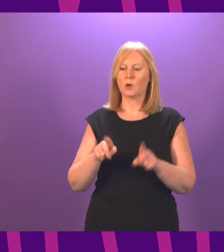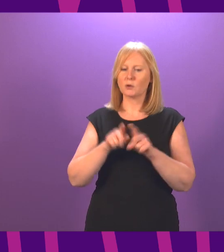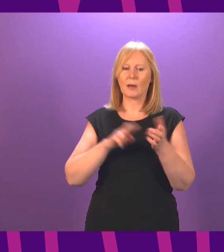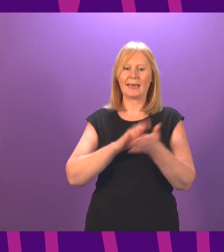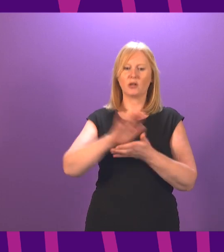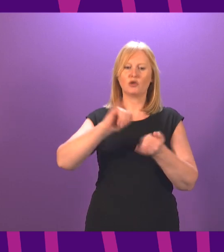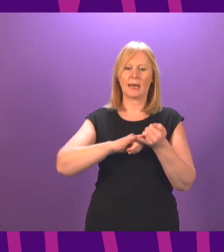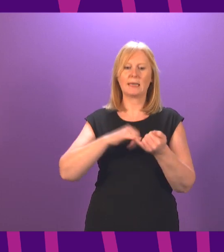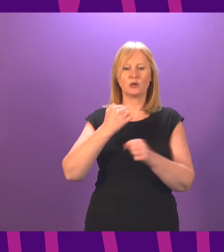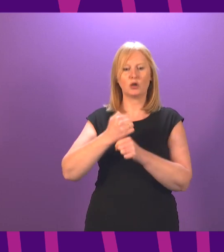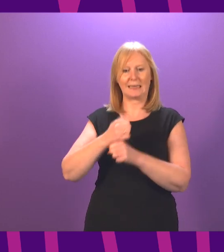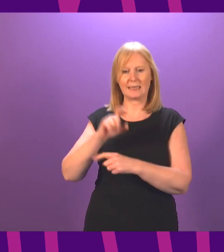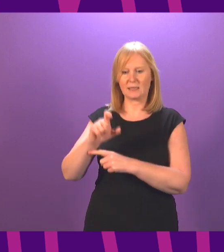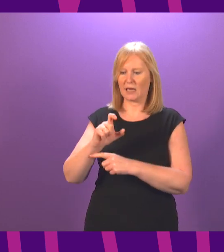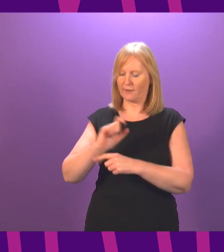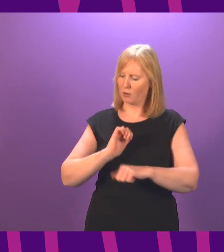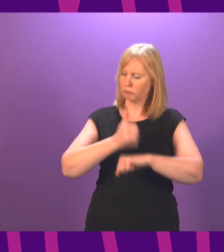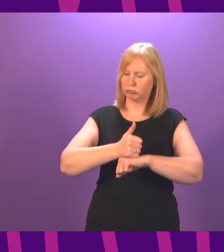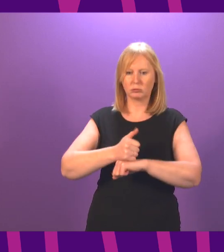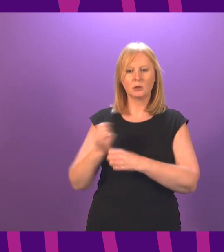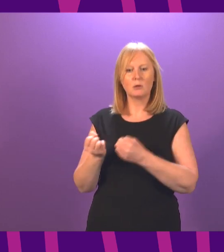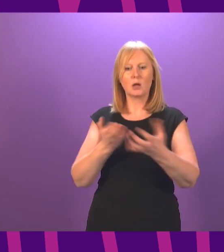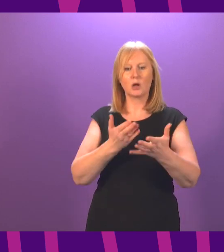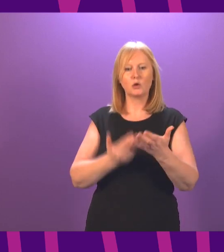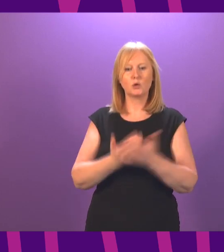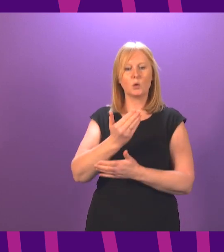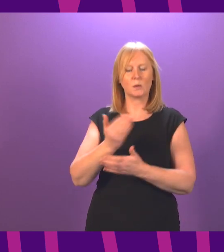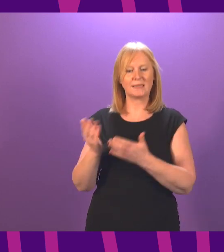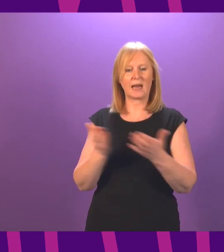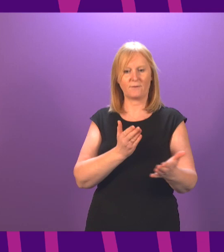and NHS Greater Glasgow and Clyde on launching that excellent new service at the Vale of